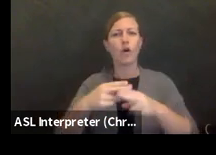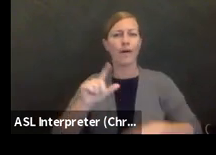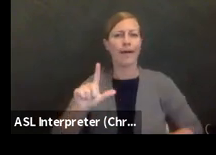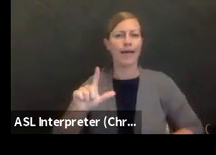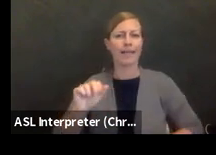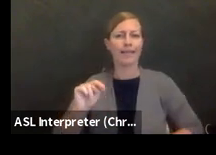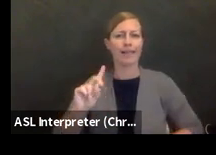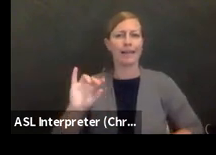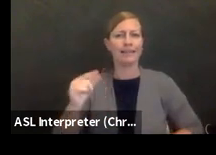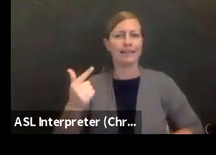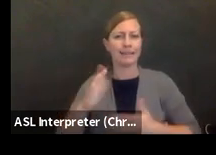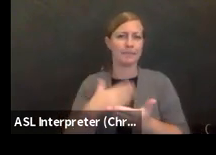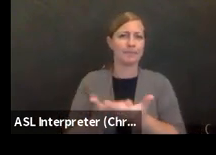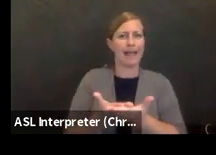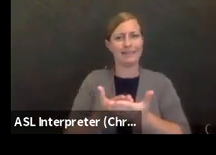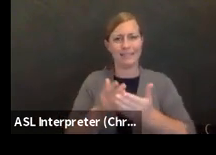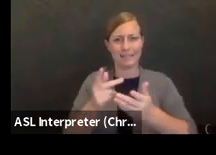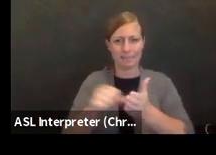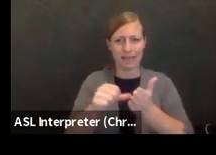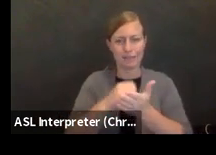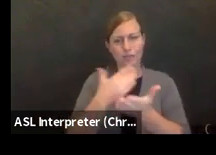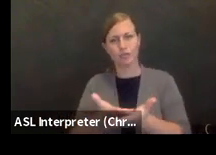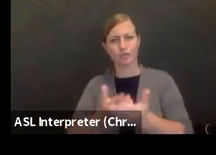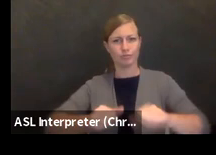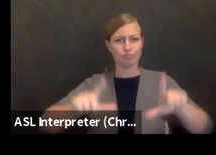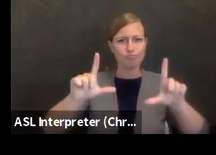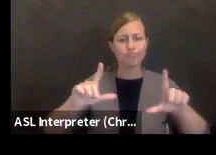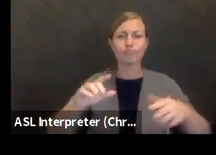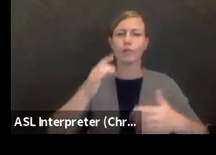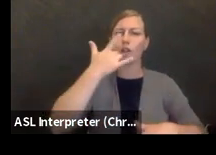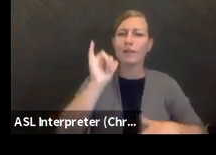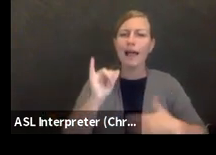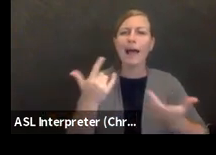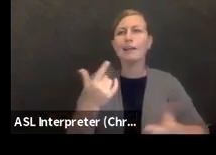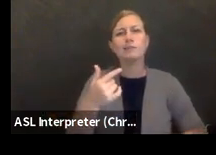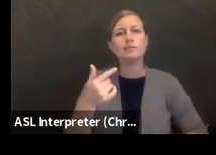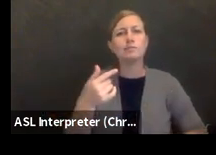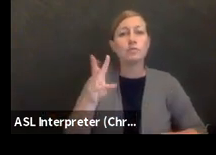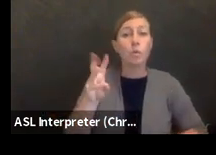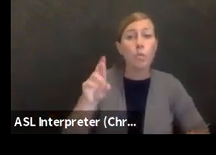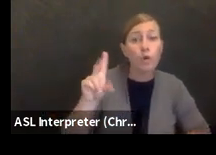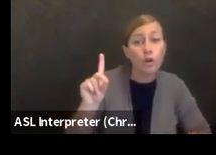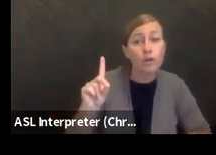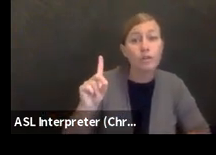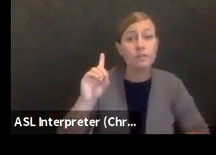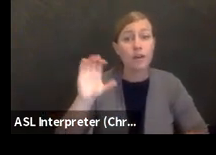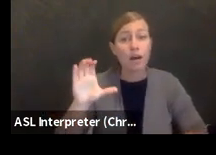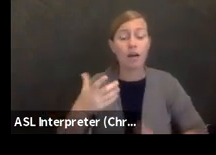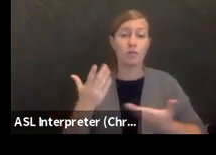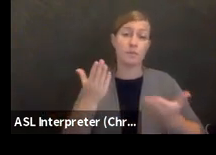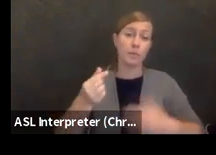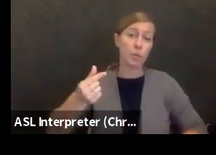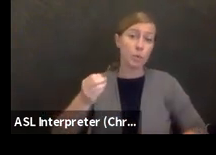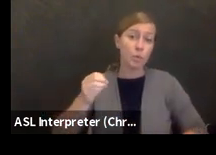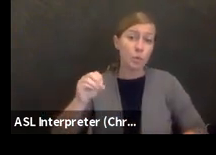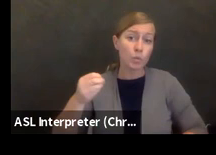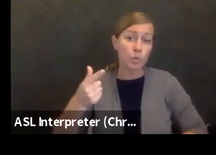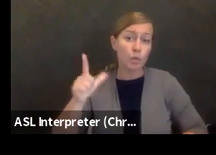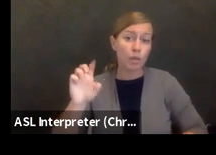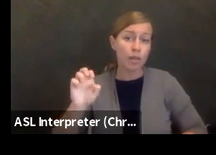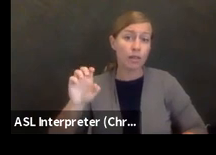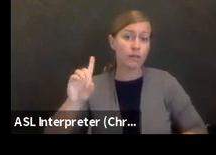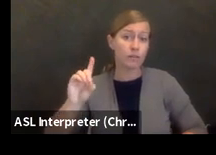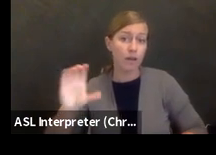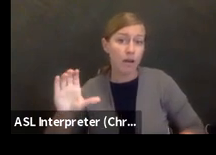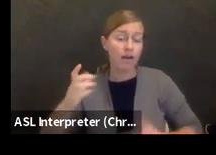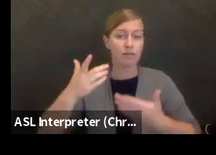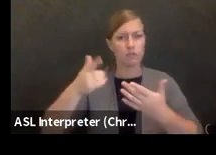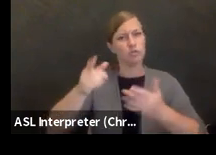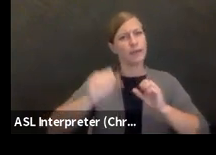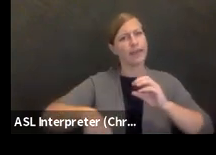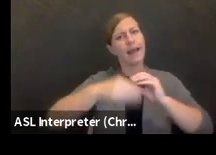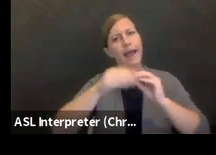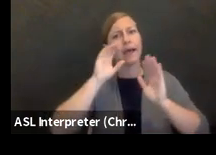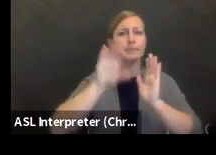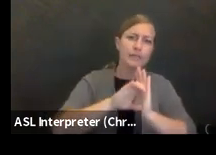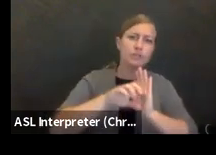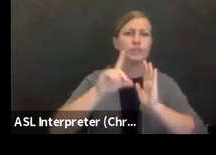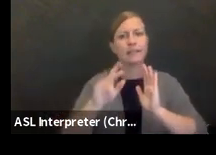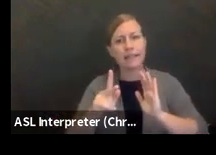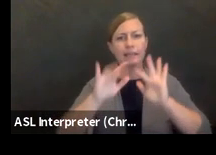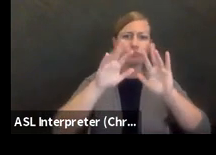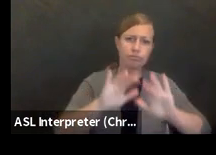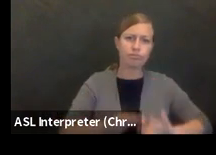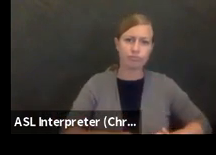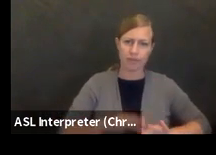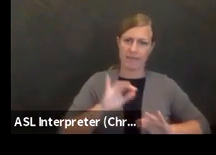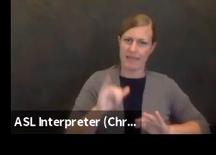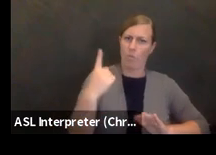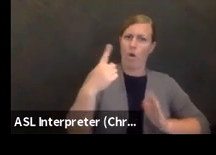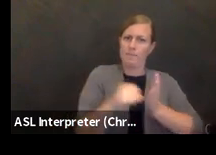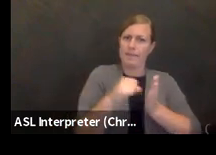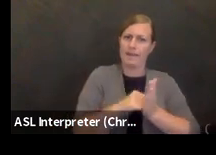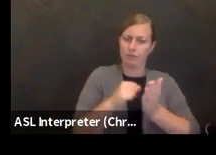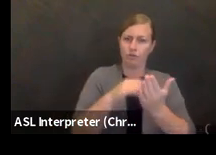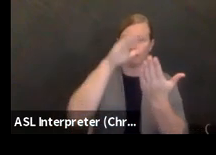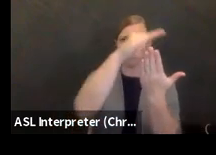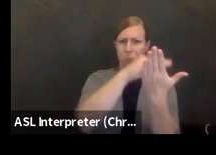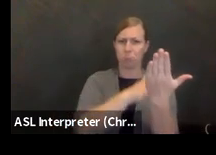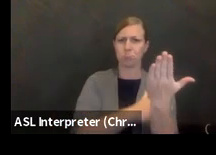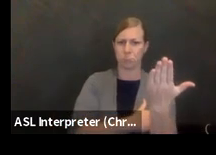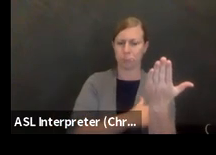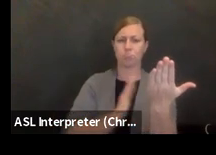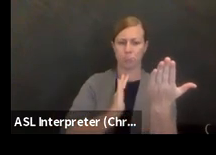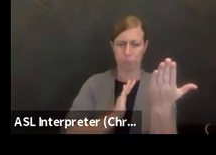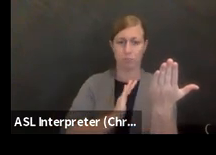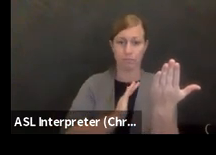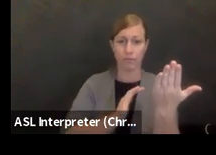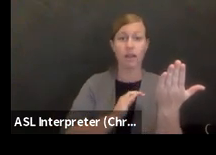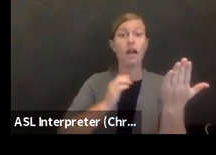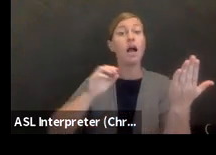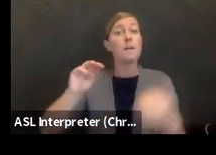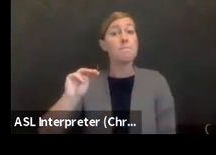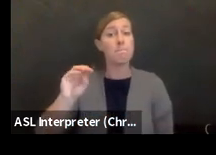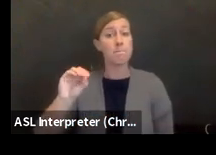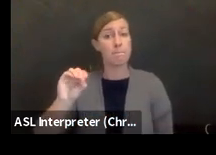ESD 112-- Kristina Wambold: Word doc or Google Doc or slideshow, you get to organize it however you want it to free space for you to type and add and edit different things within pages you can link to other things, just like we saw these buttons do in a module, which is where I'm going next.